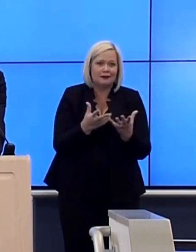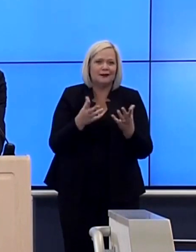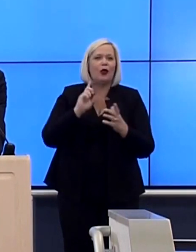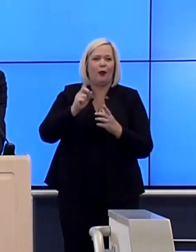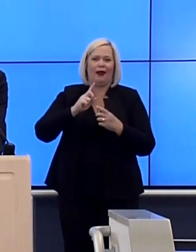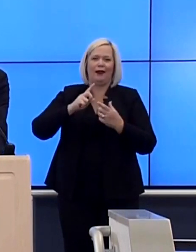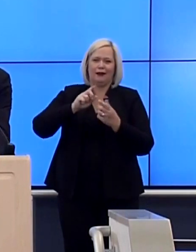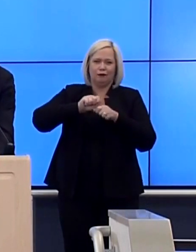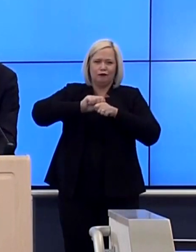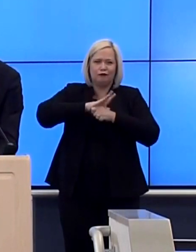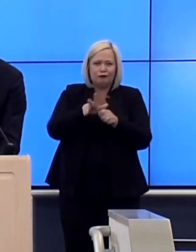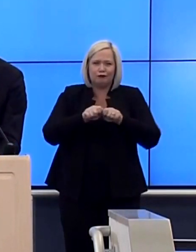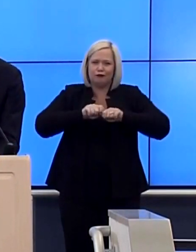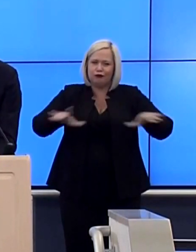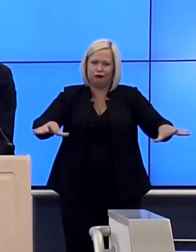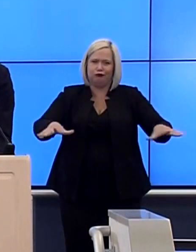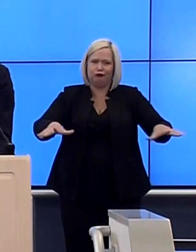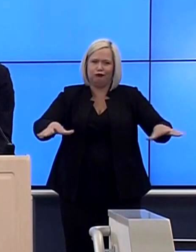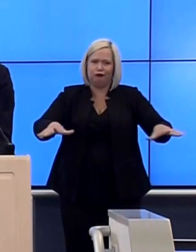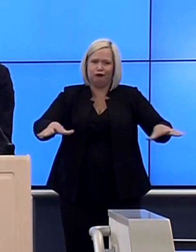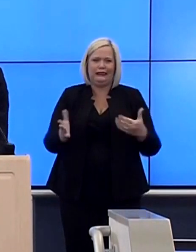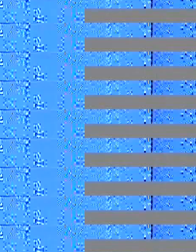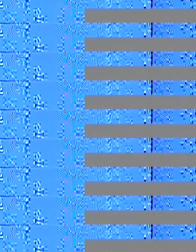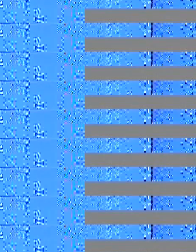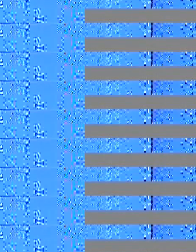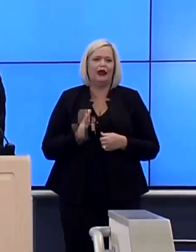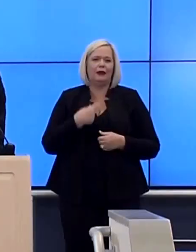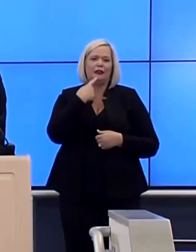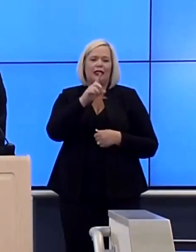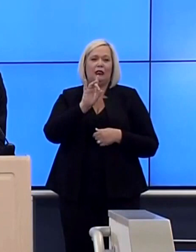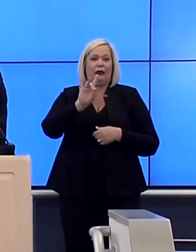INDOOR GATHERINGS AND THE SETTINGS WHERE GROUPS GATHER AND